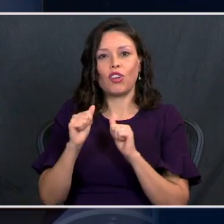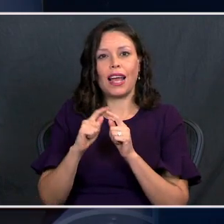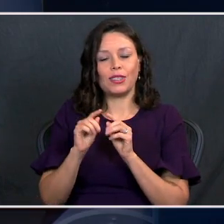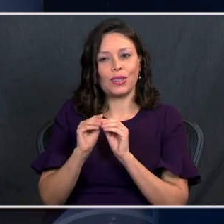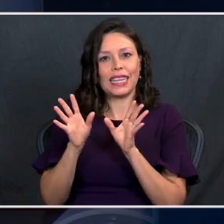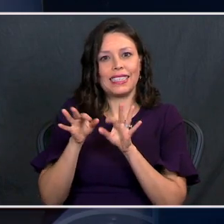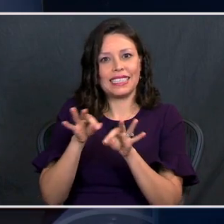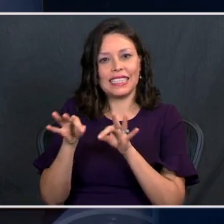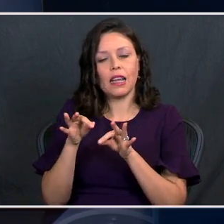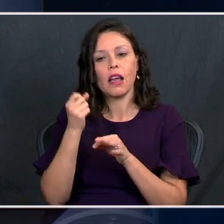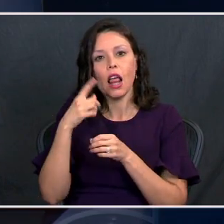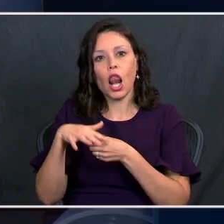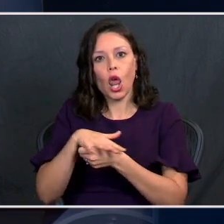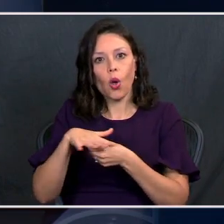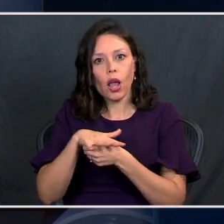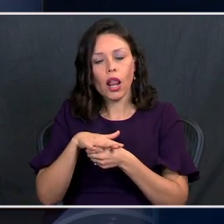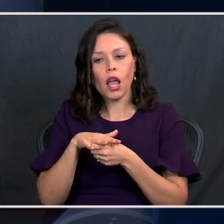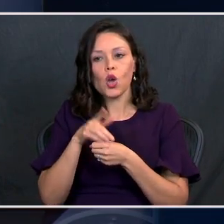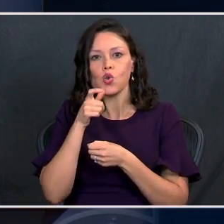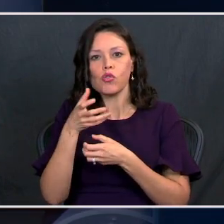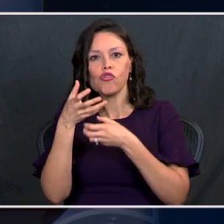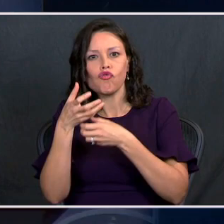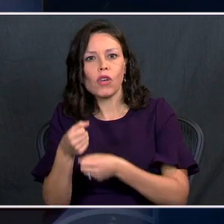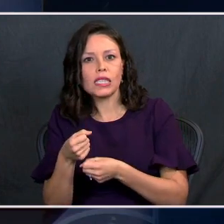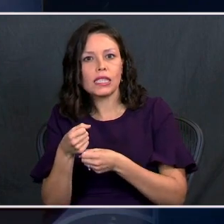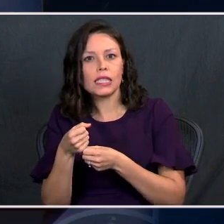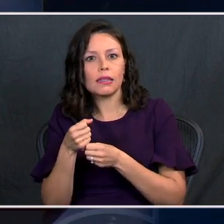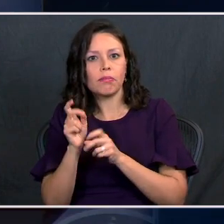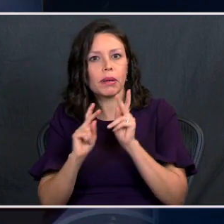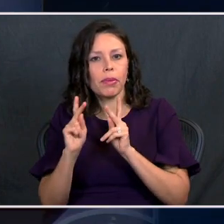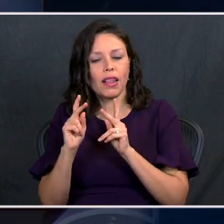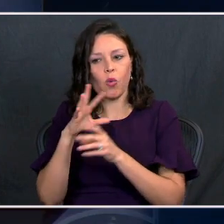locally by trusted authorities and trusted figures locally,